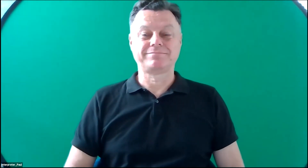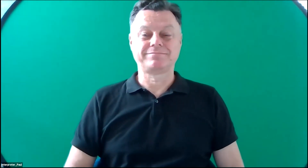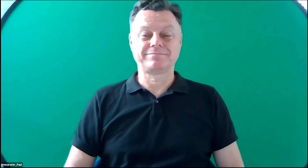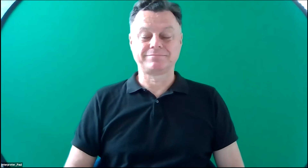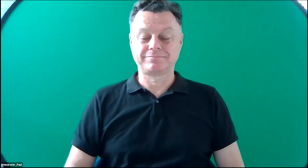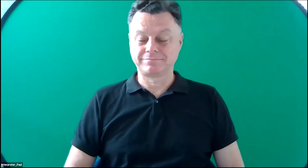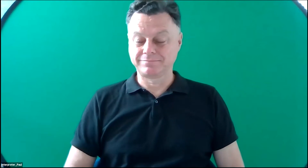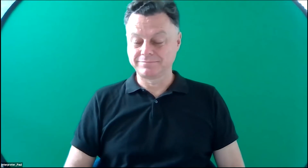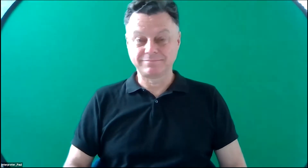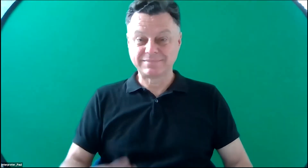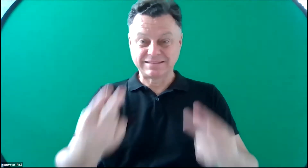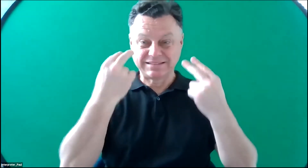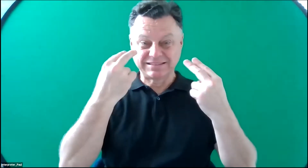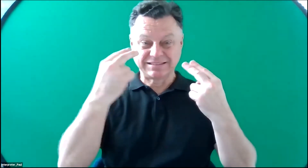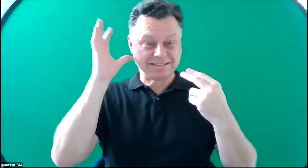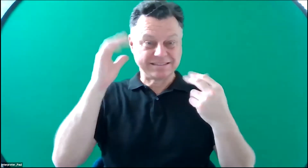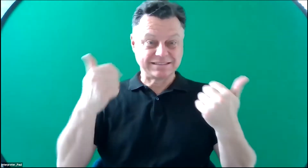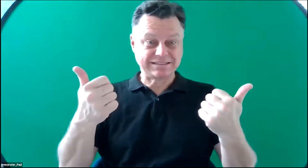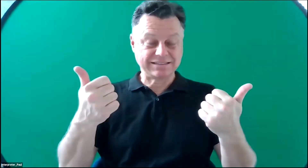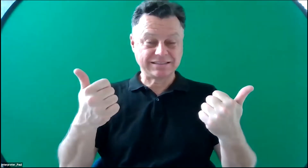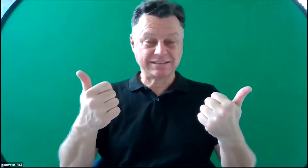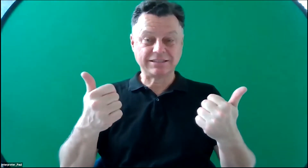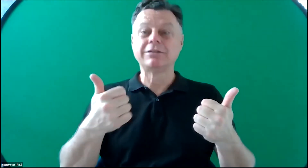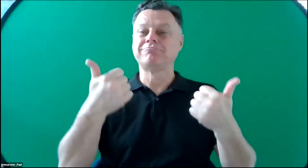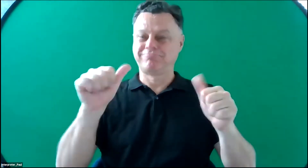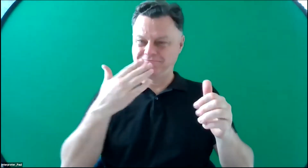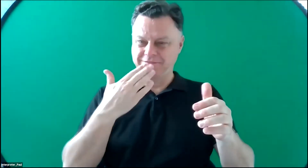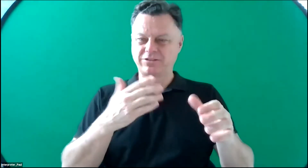you hear me? JANE: You are unmuted. Yes, definitely you are unmuted. PAUL: And you can see me?